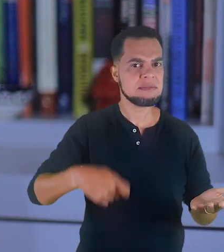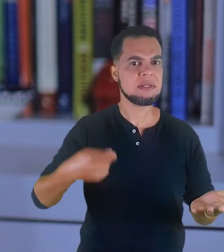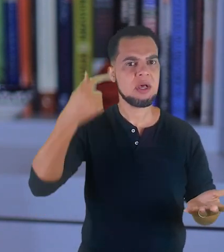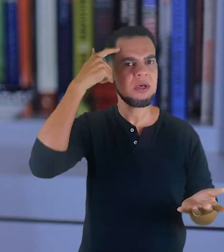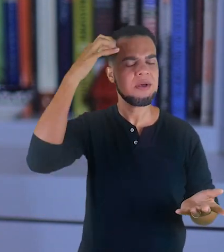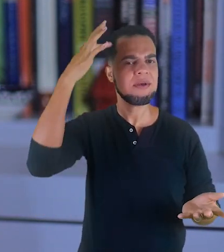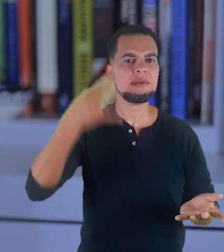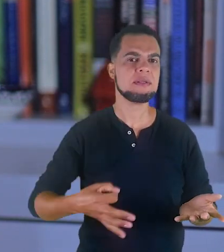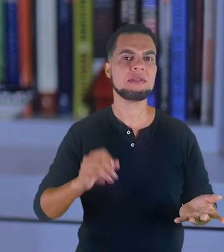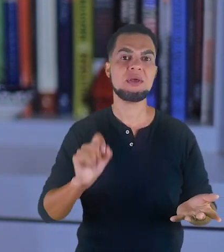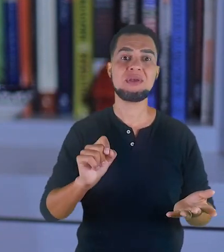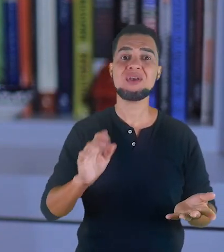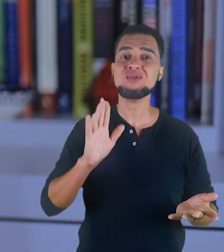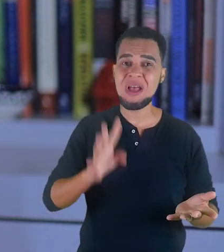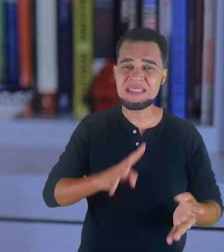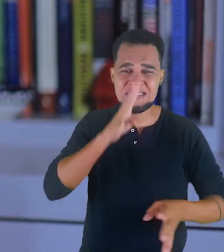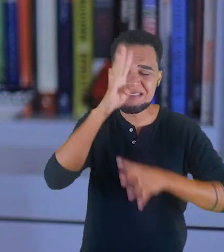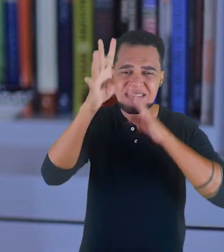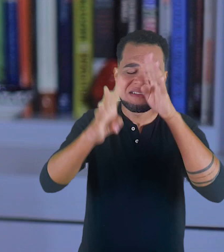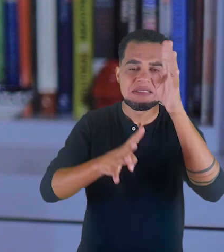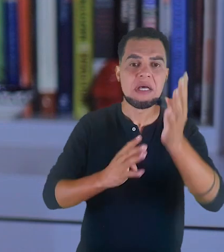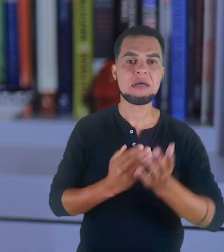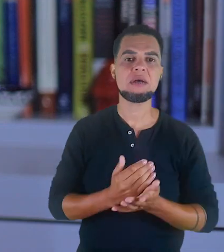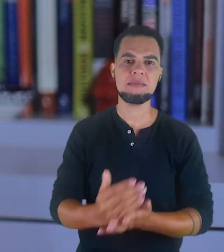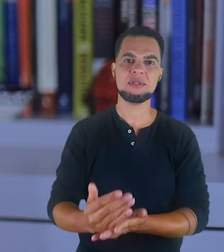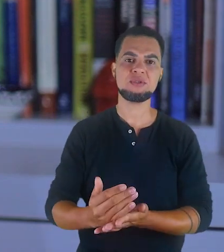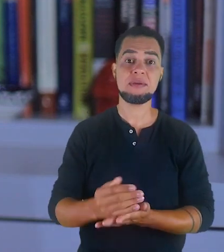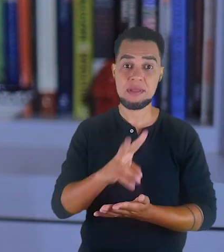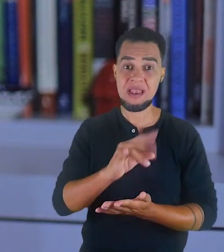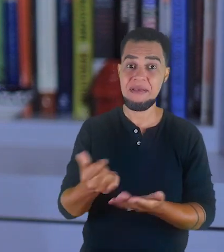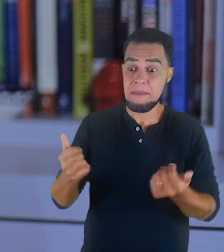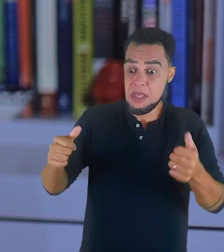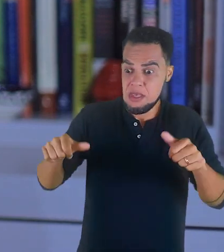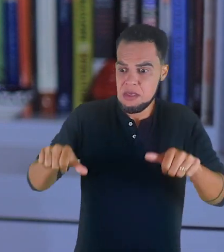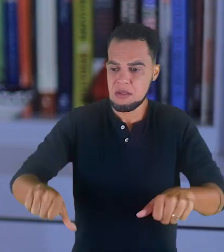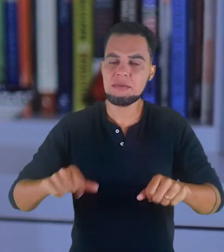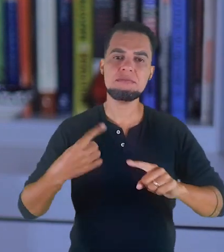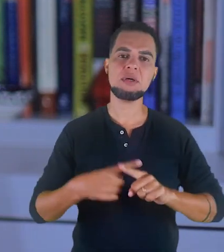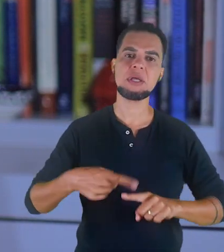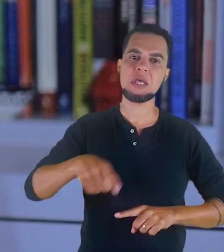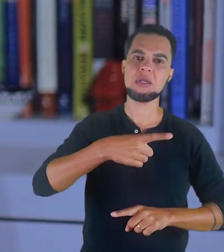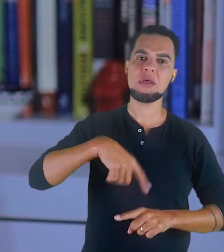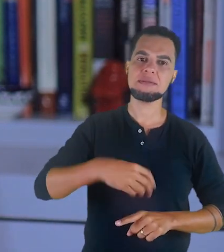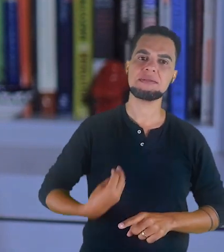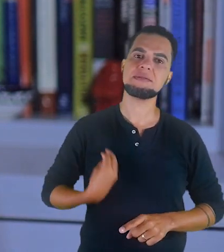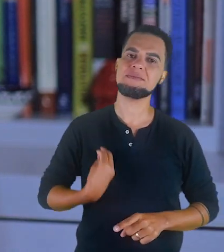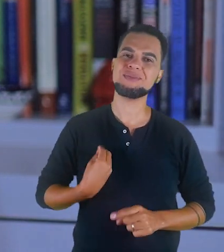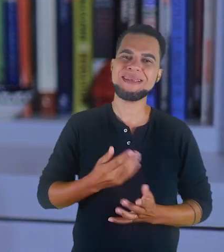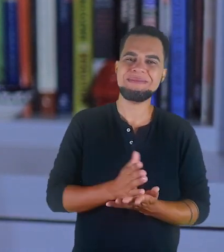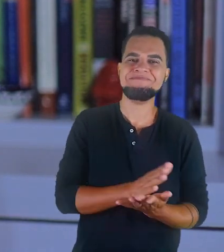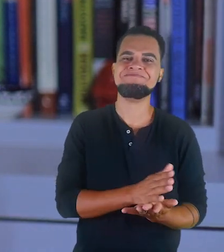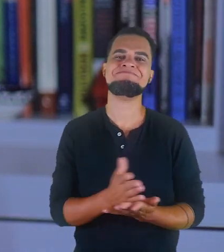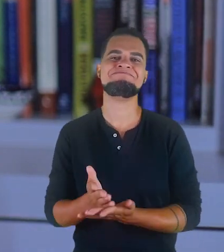we need to understand that this barbarism has already begun. It tends to deepen because we are already in a more vulnerable position.